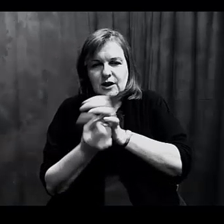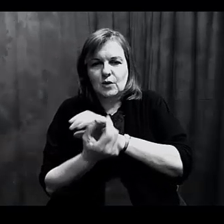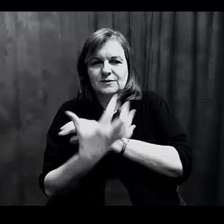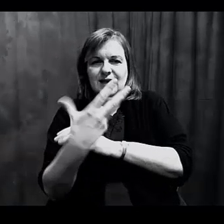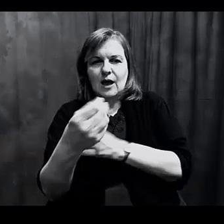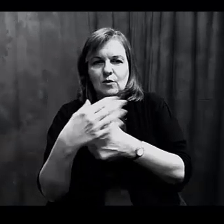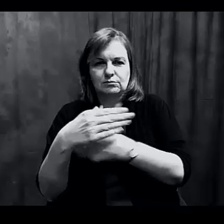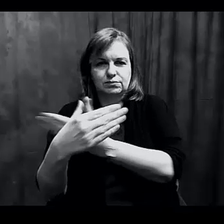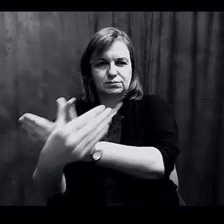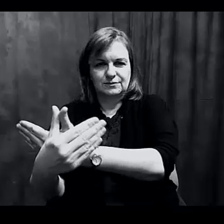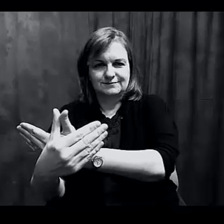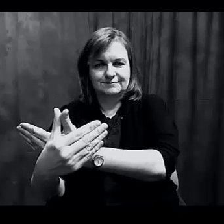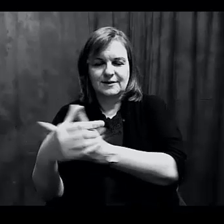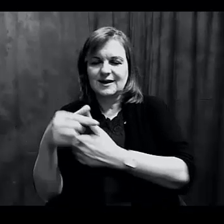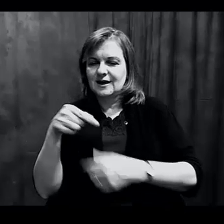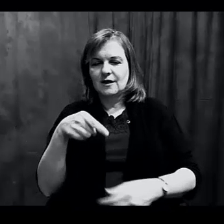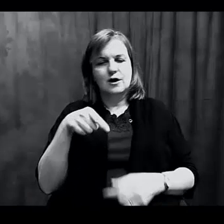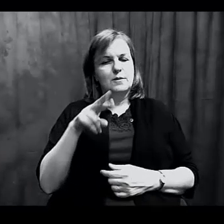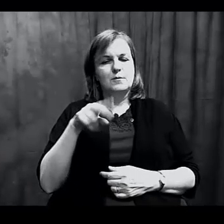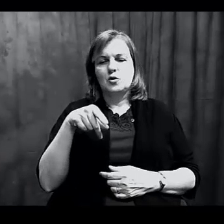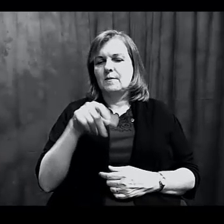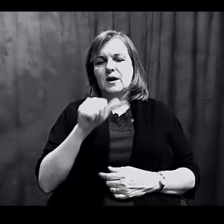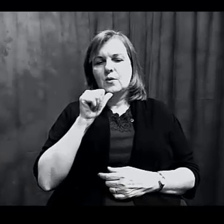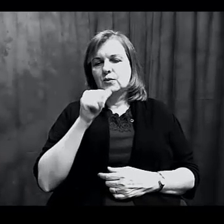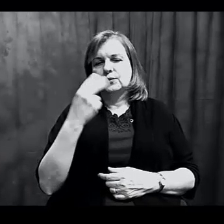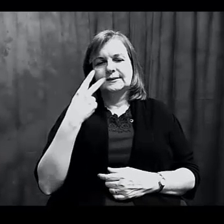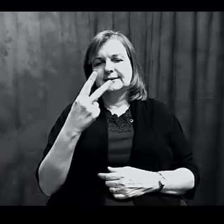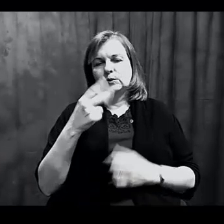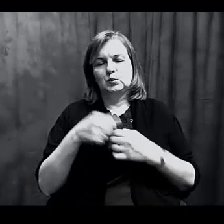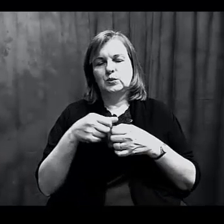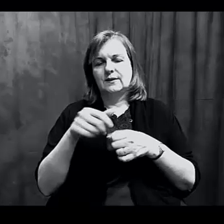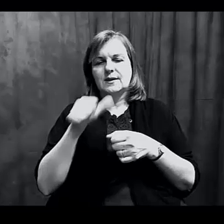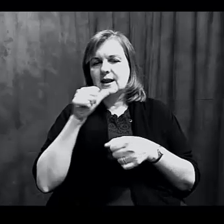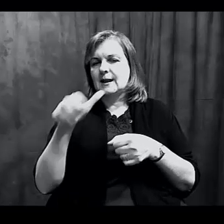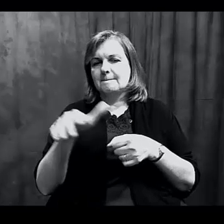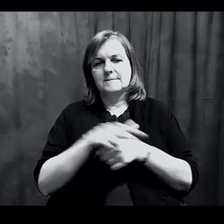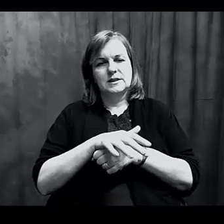we don't see that in incomplete metamorphosis